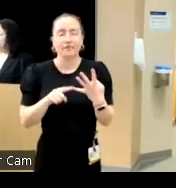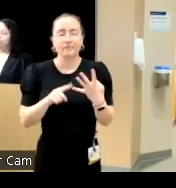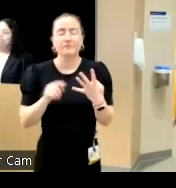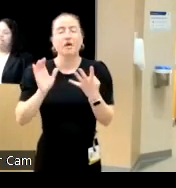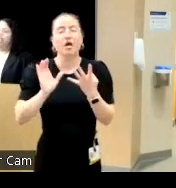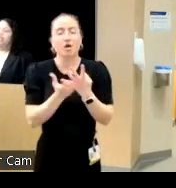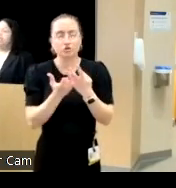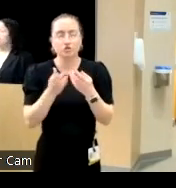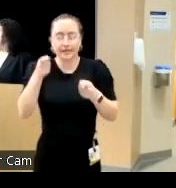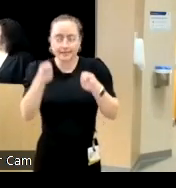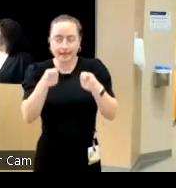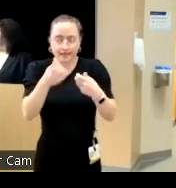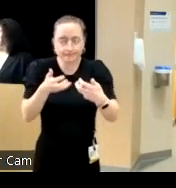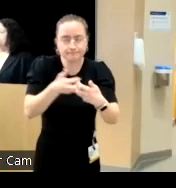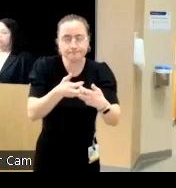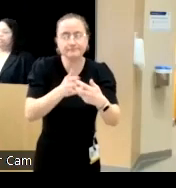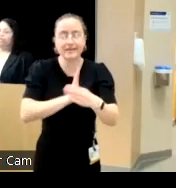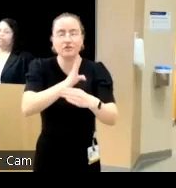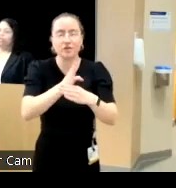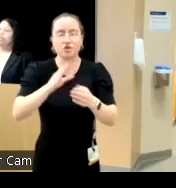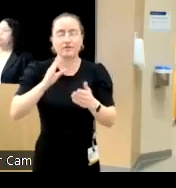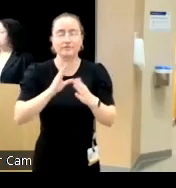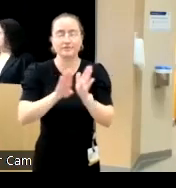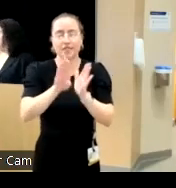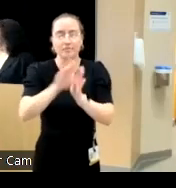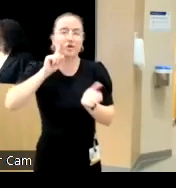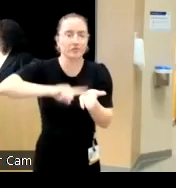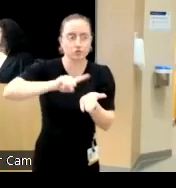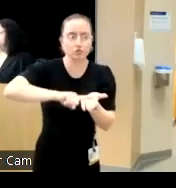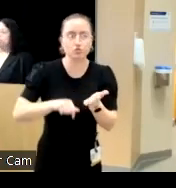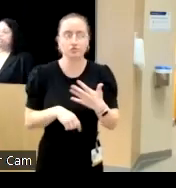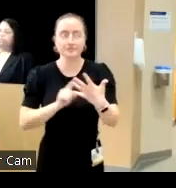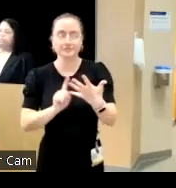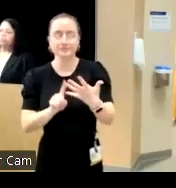culturally tailoring intervention development research implications and some next steps